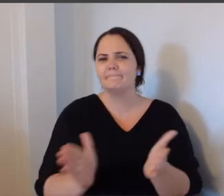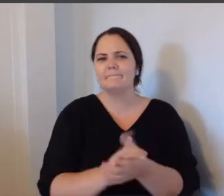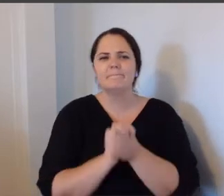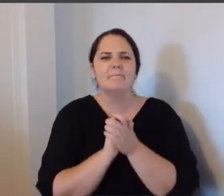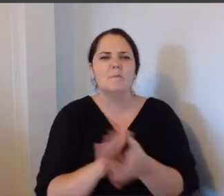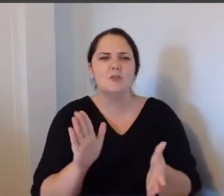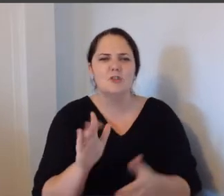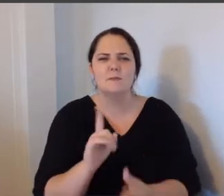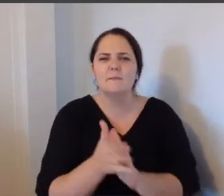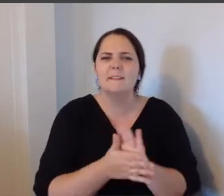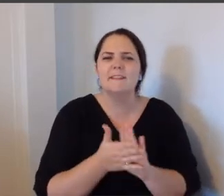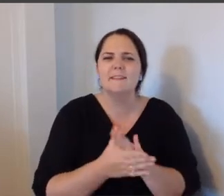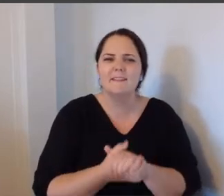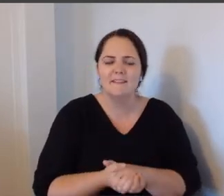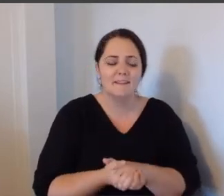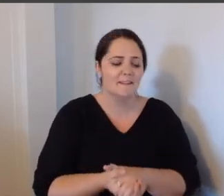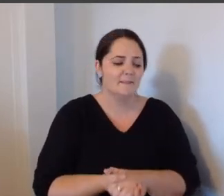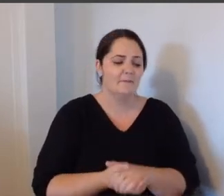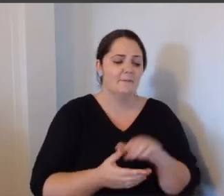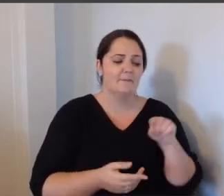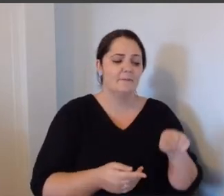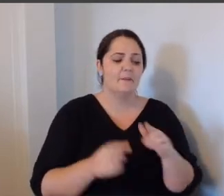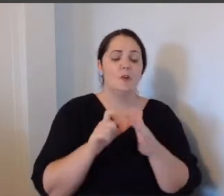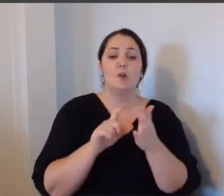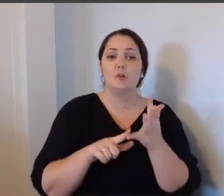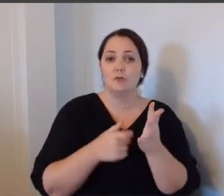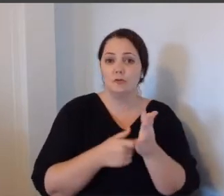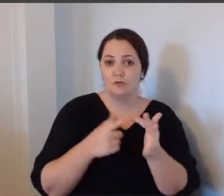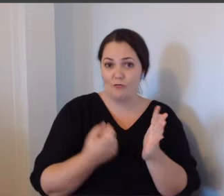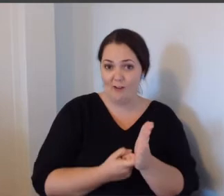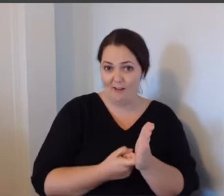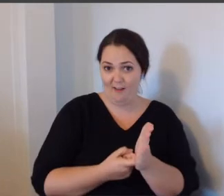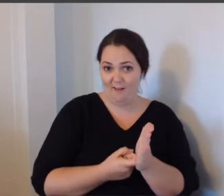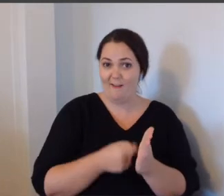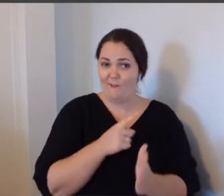Art historians are in general agreement that Dürer deliberately styled himself in the likeness